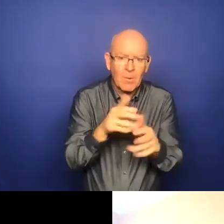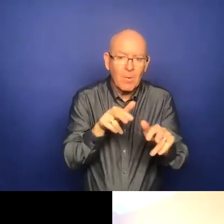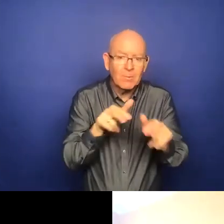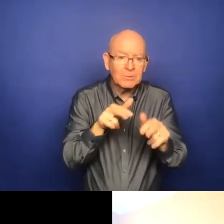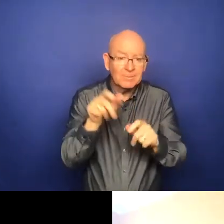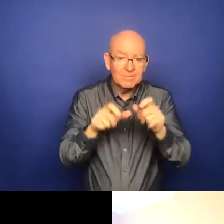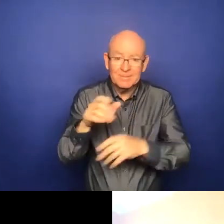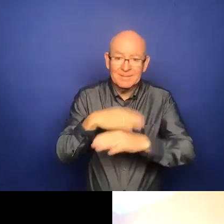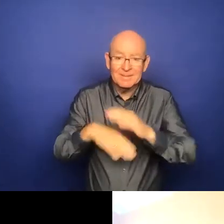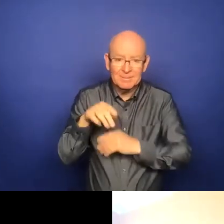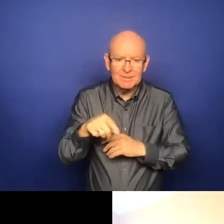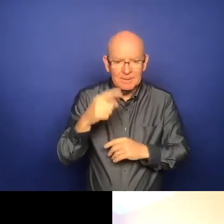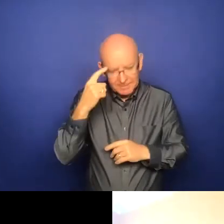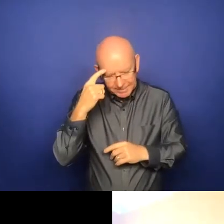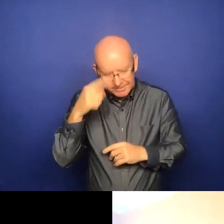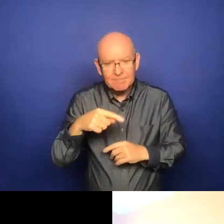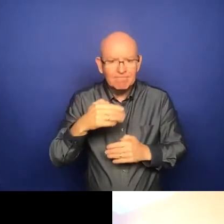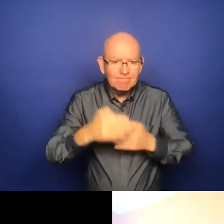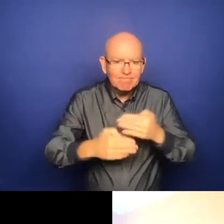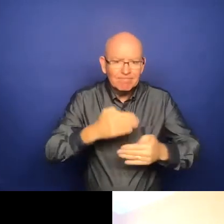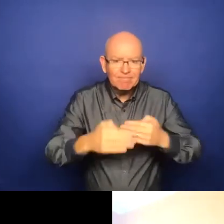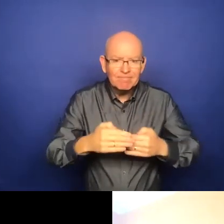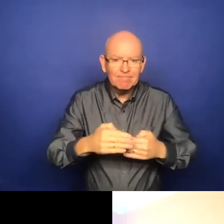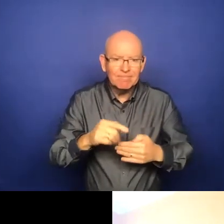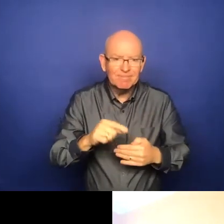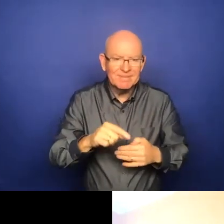driven data to form policy and programmes. The number